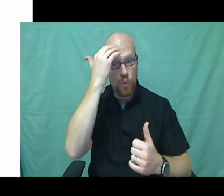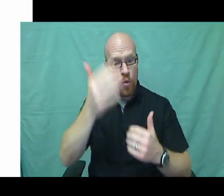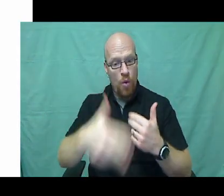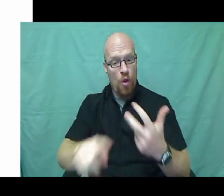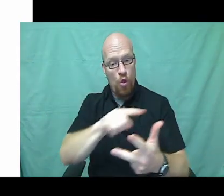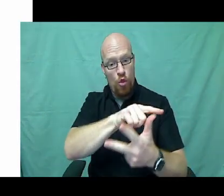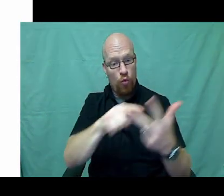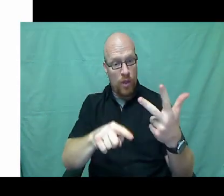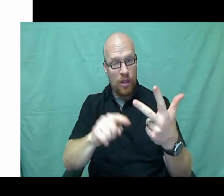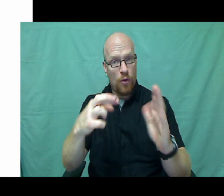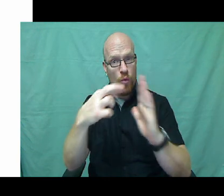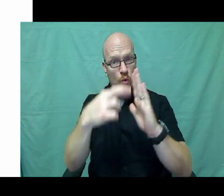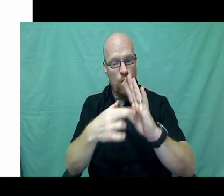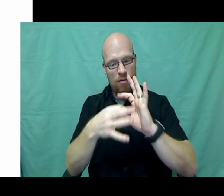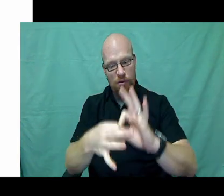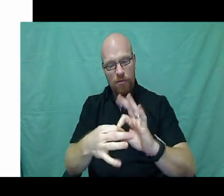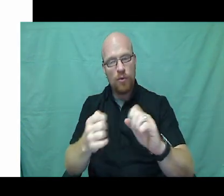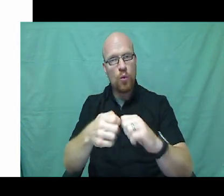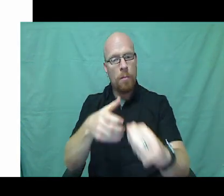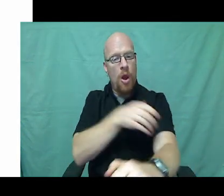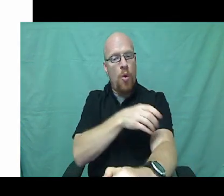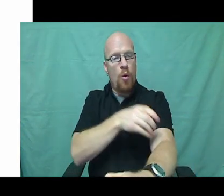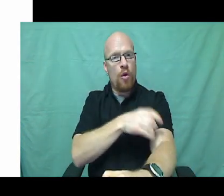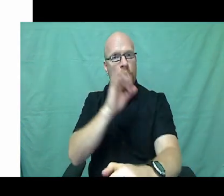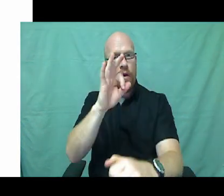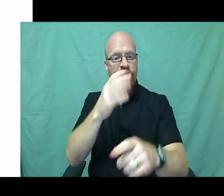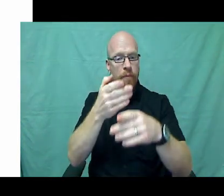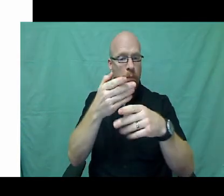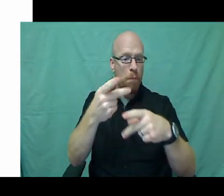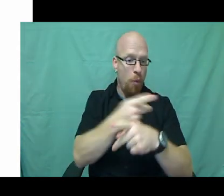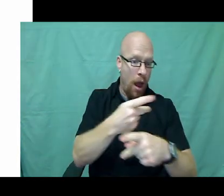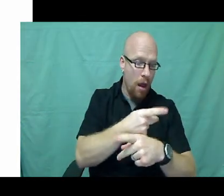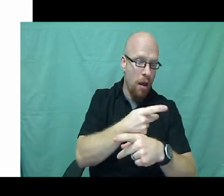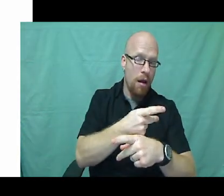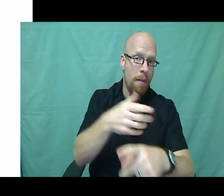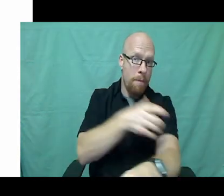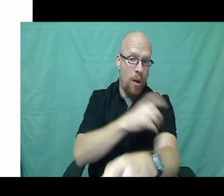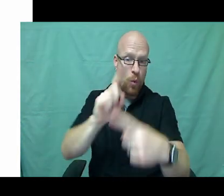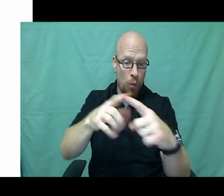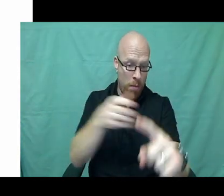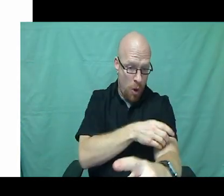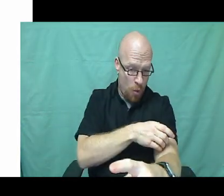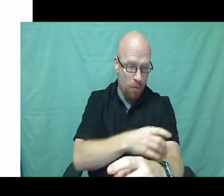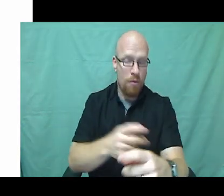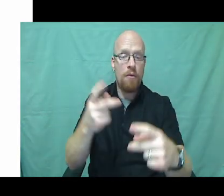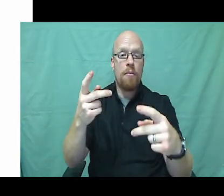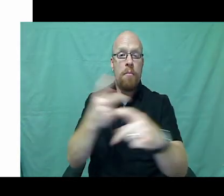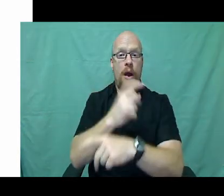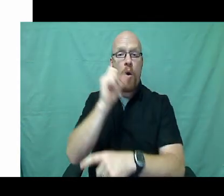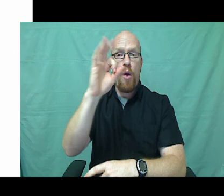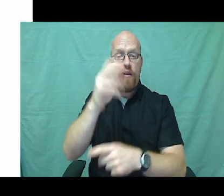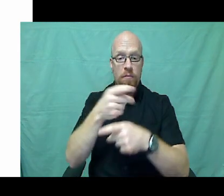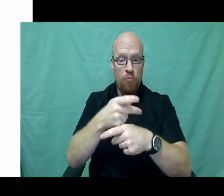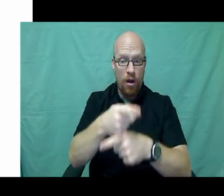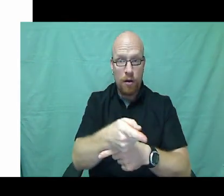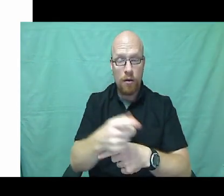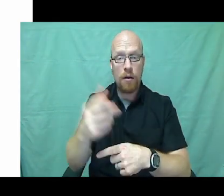Now you know the three power rules. Multiplication of powers, we have the power of a product,